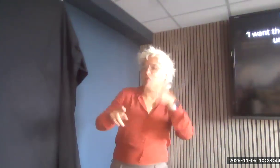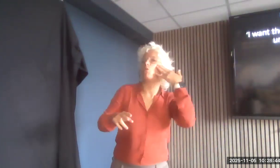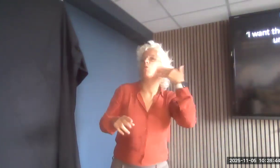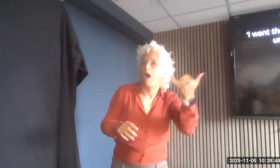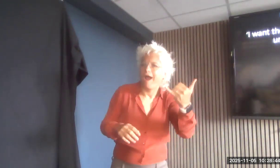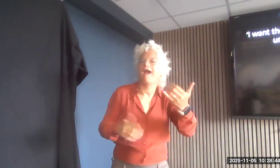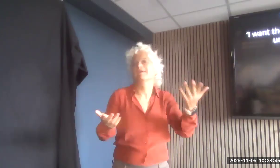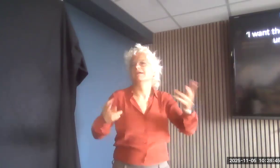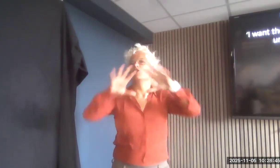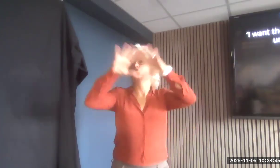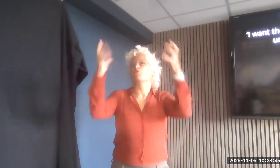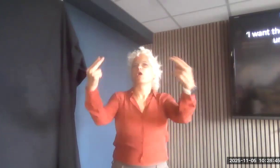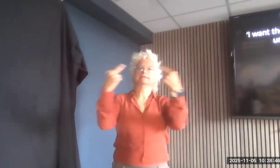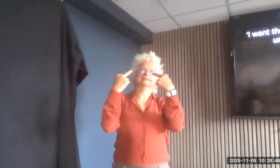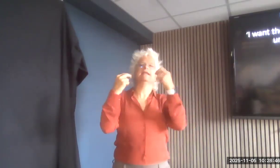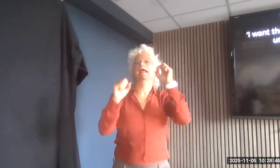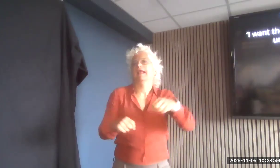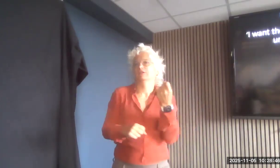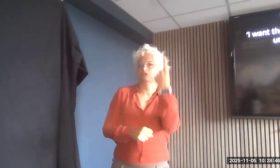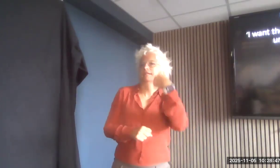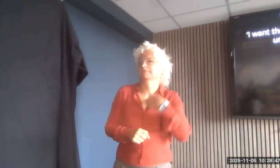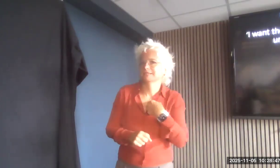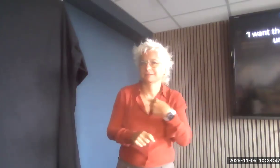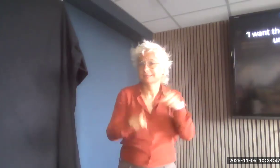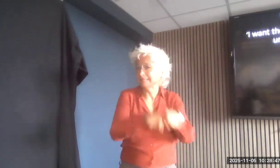So people want to use International Sign in these communications so they can be.